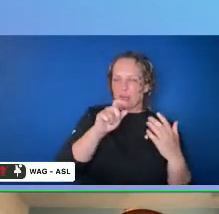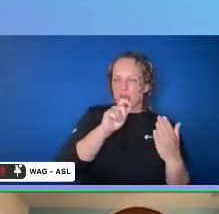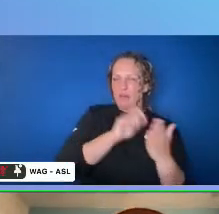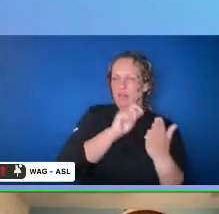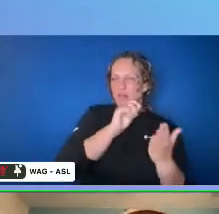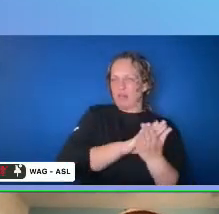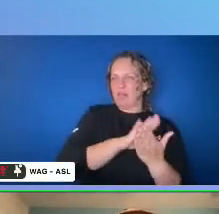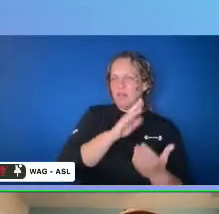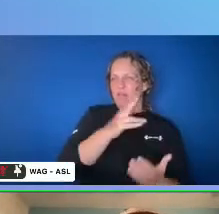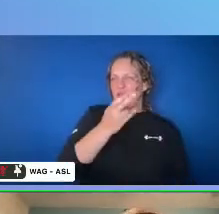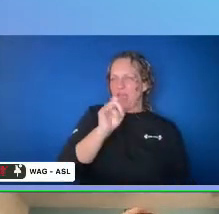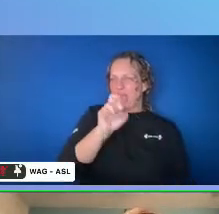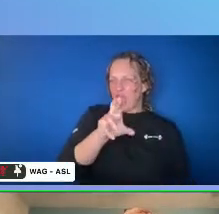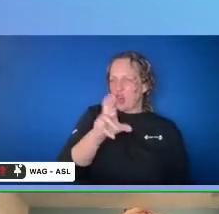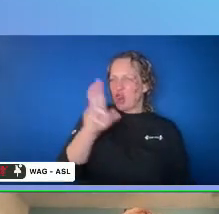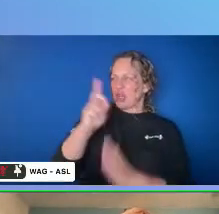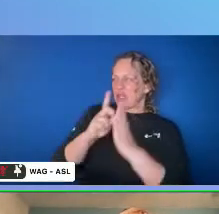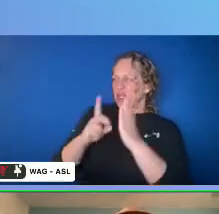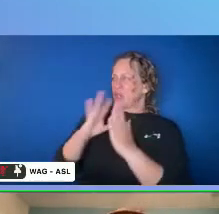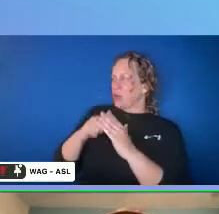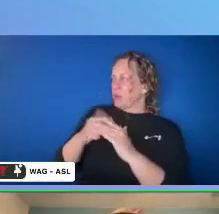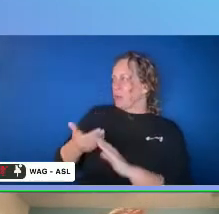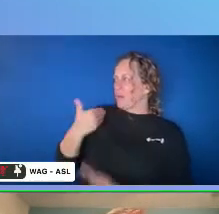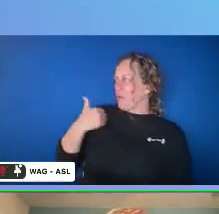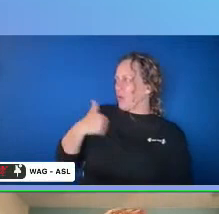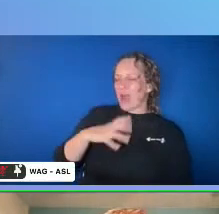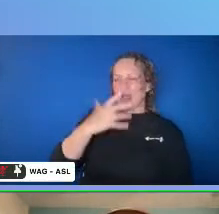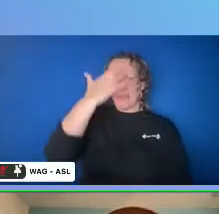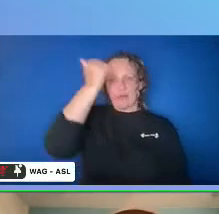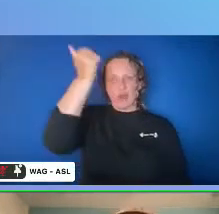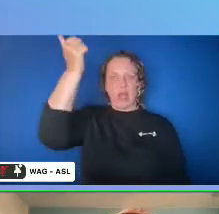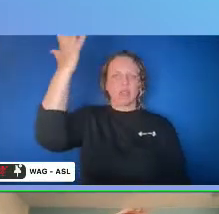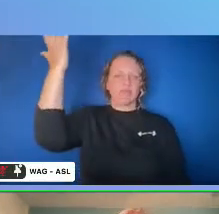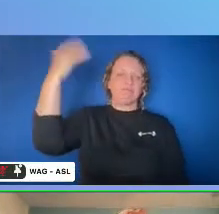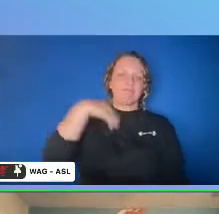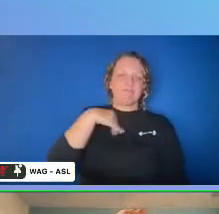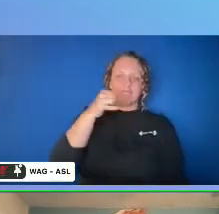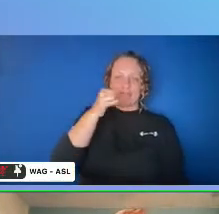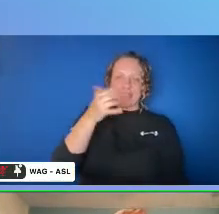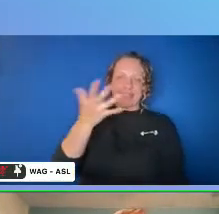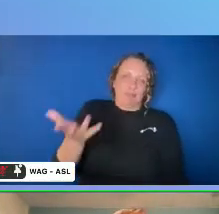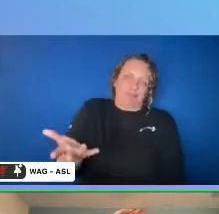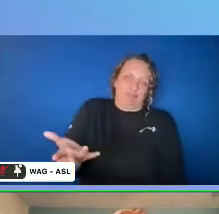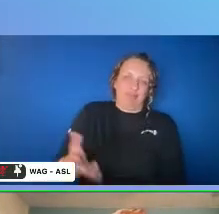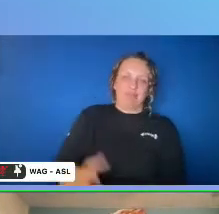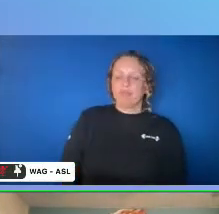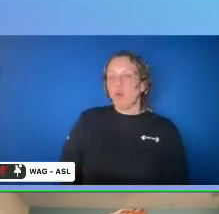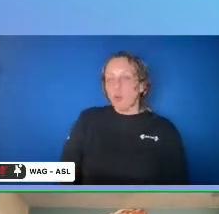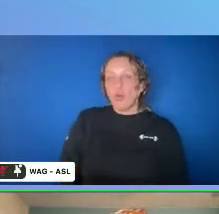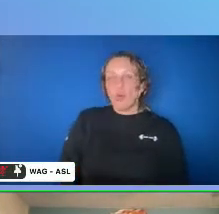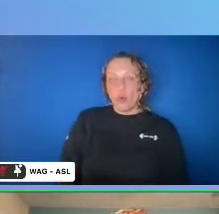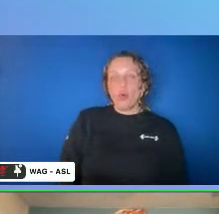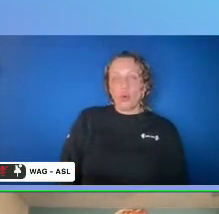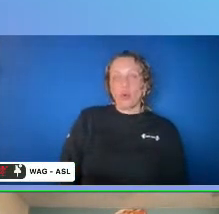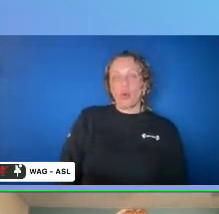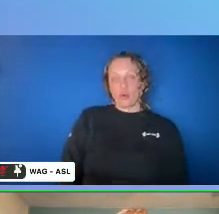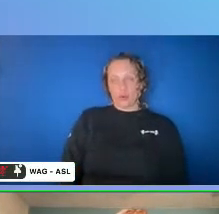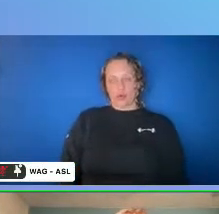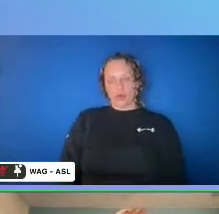The designer talked with me about it beforehand and I probably just forgot, 'cause I'm silly like that. So it's not...